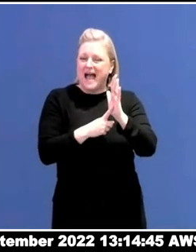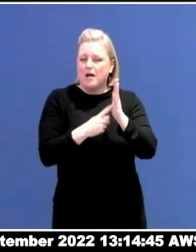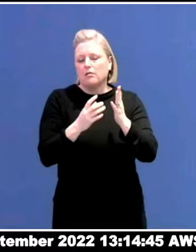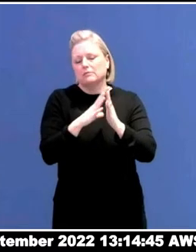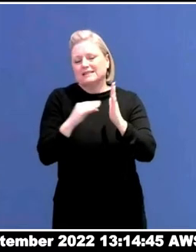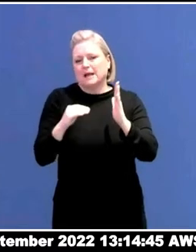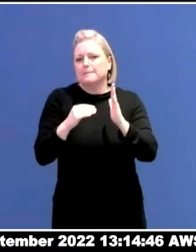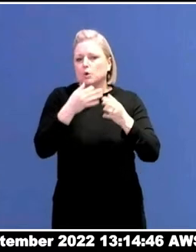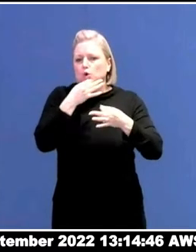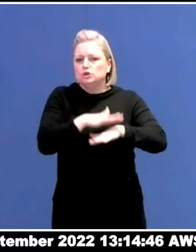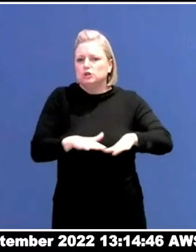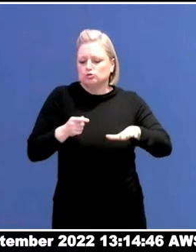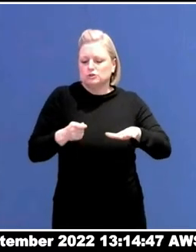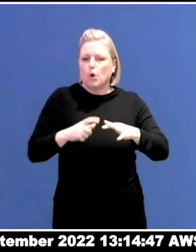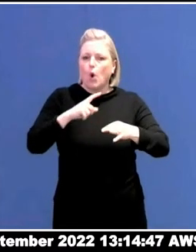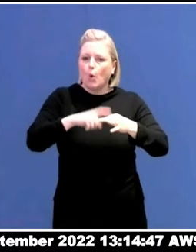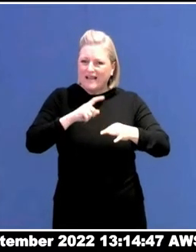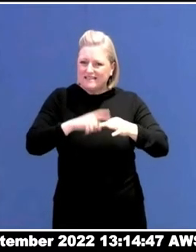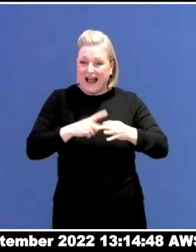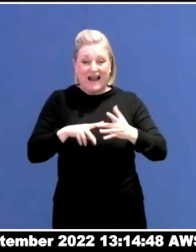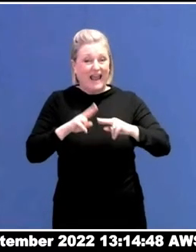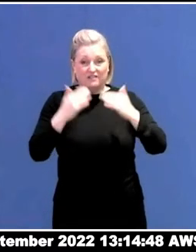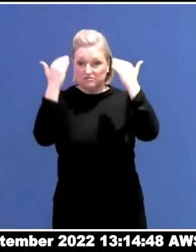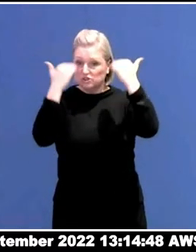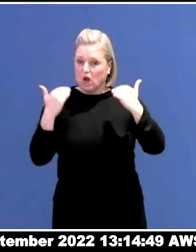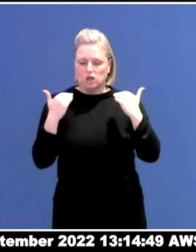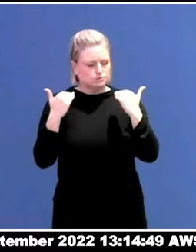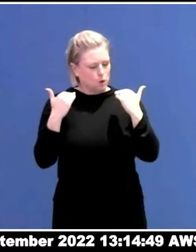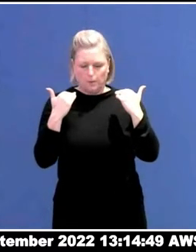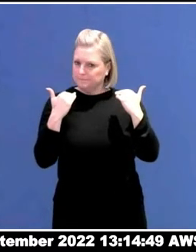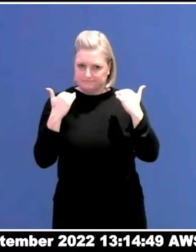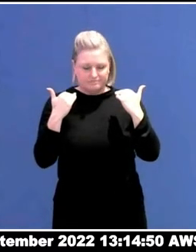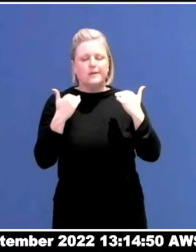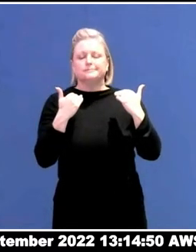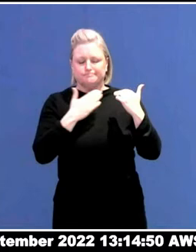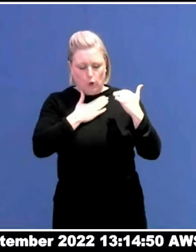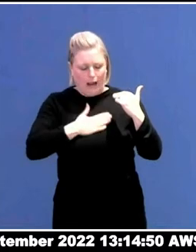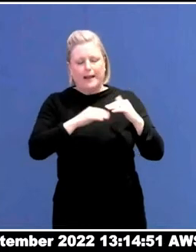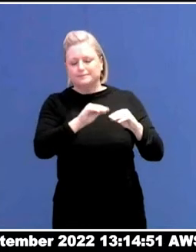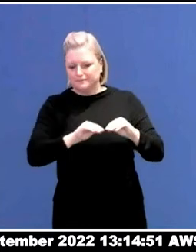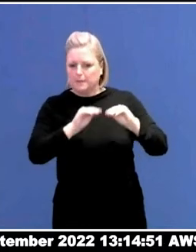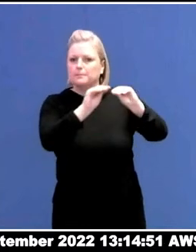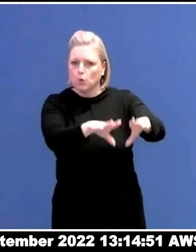have been refused in the Children's Court. And then when they are released, to ensure that they have accommodation and all the